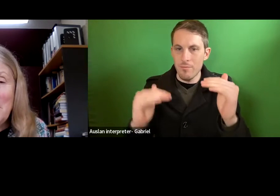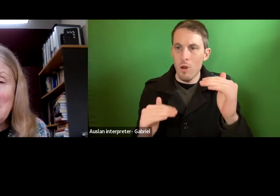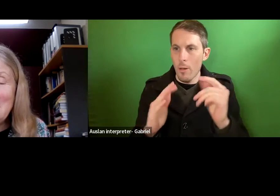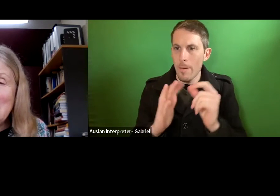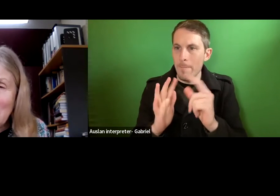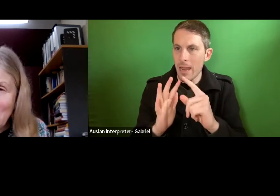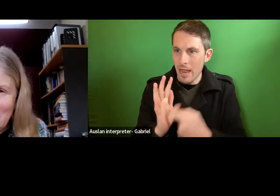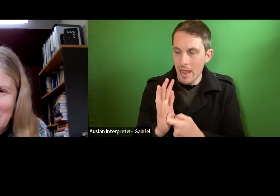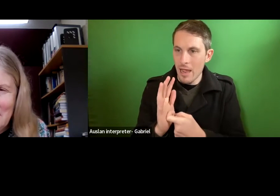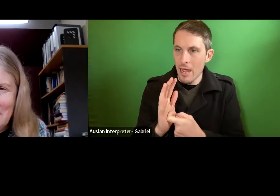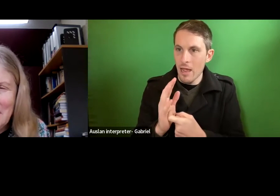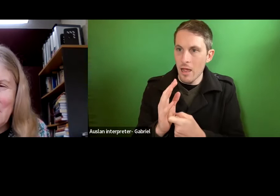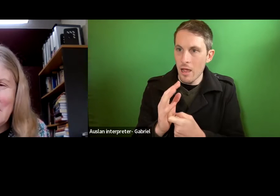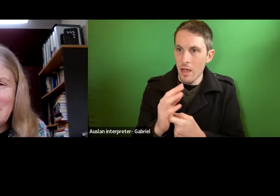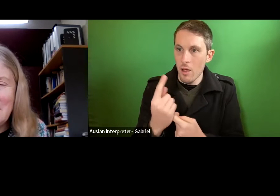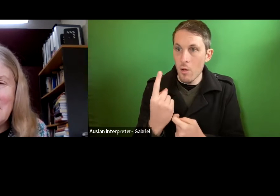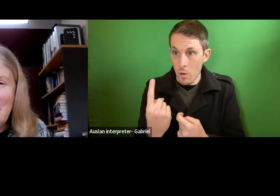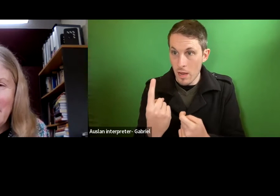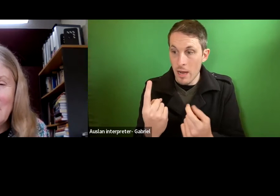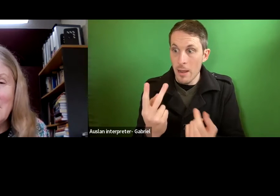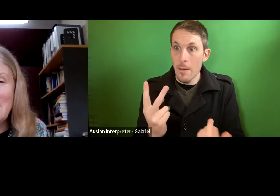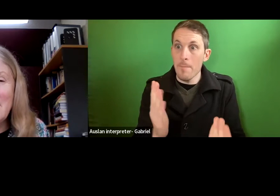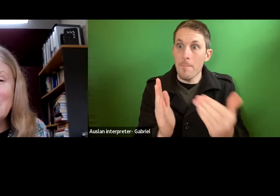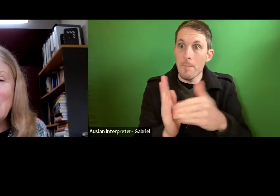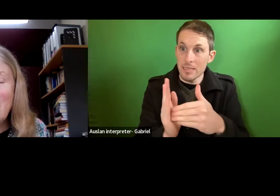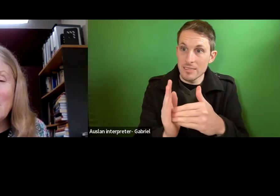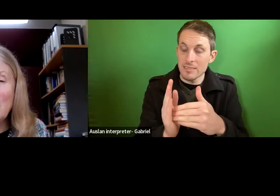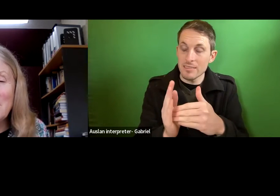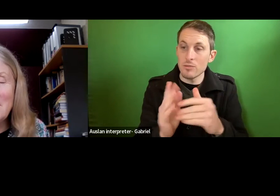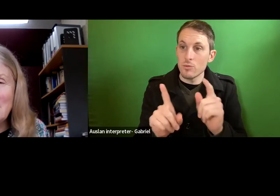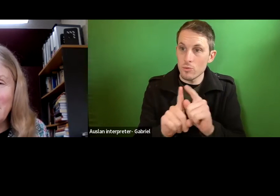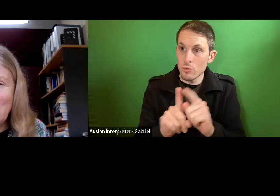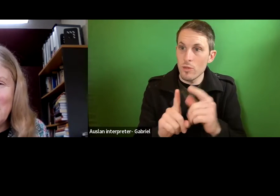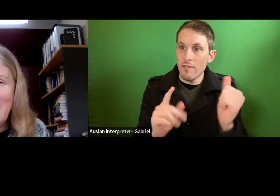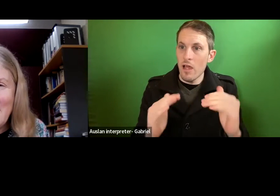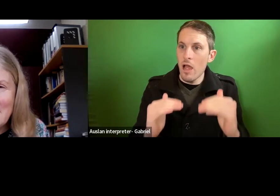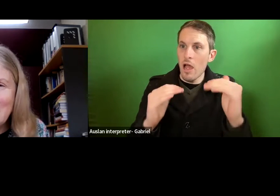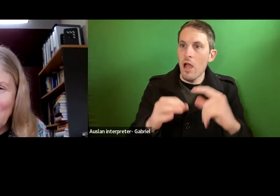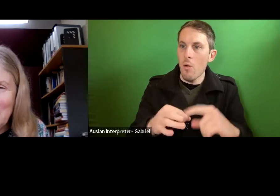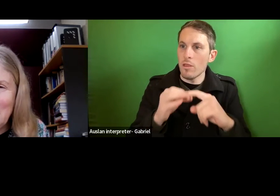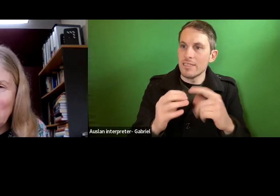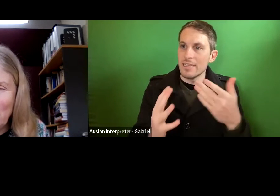But in addition to this, there is the caveat that high quality intervention has been